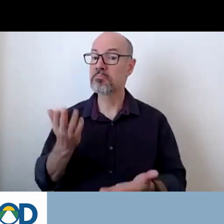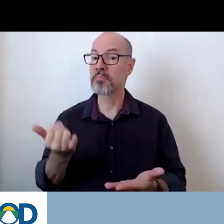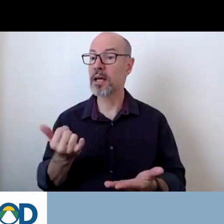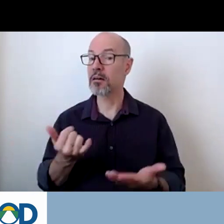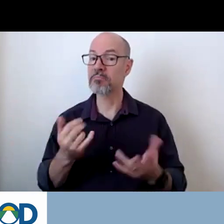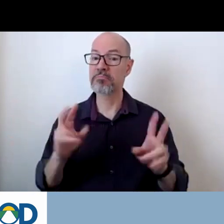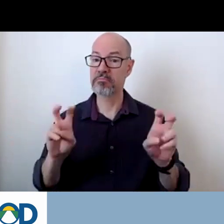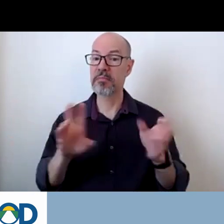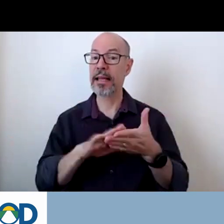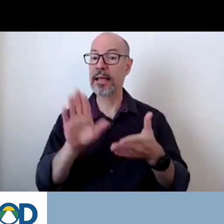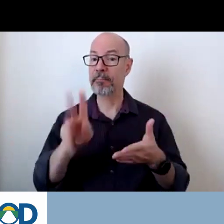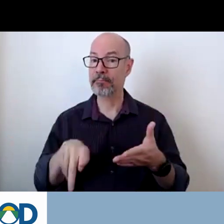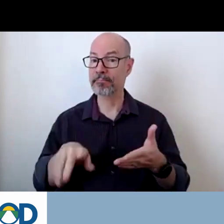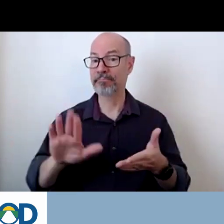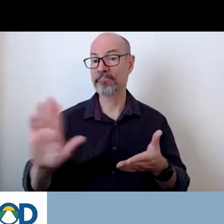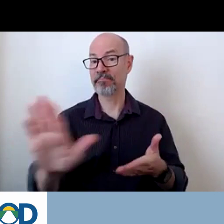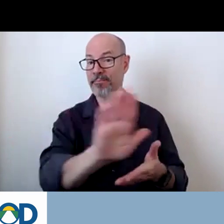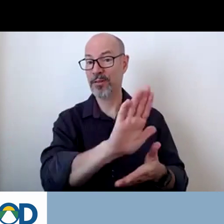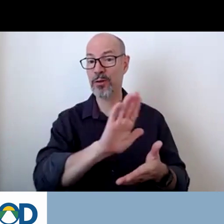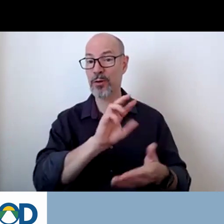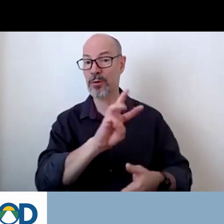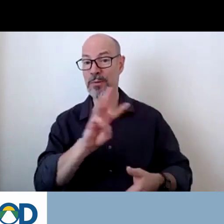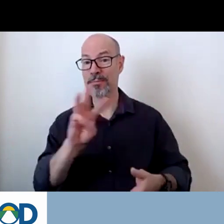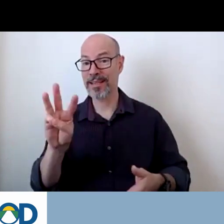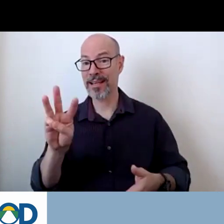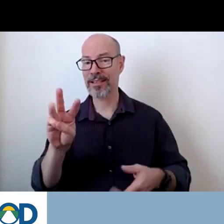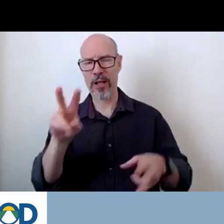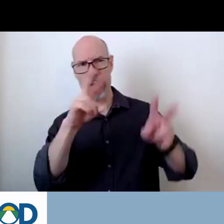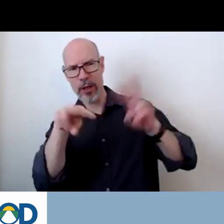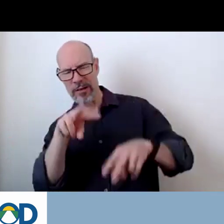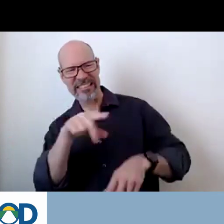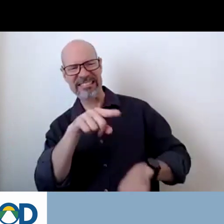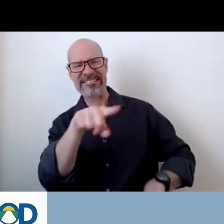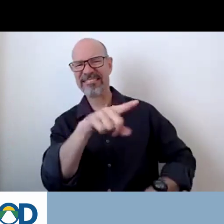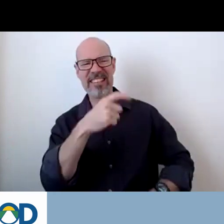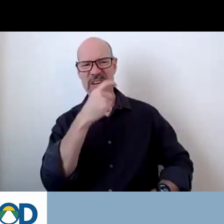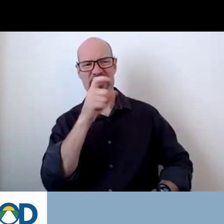opportunity to do some Looking at what you have on the website that's no longer